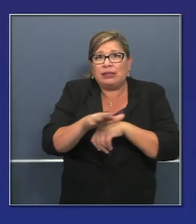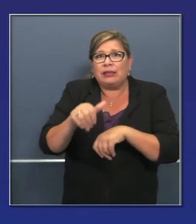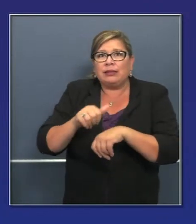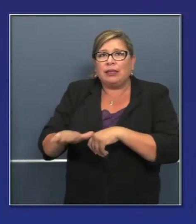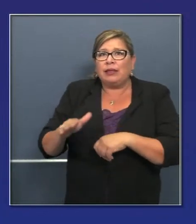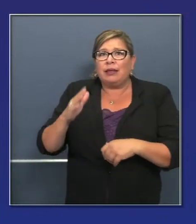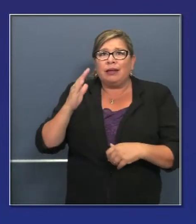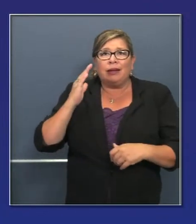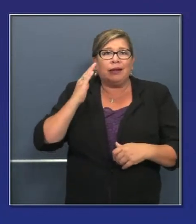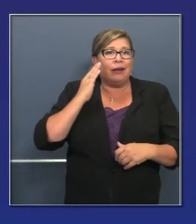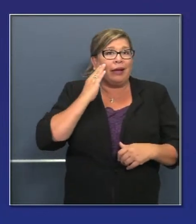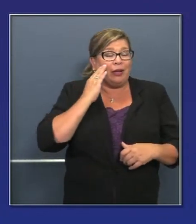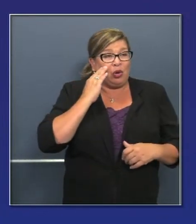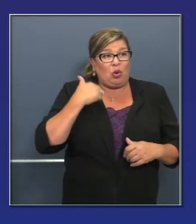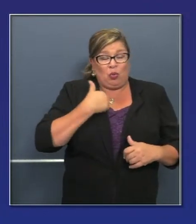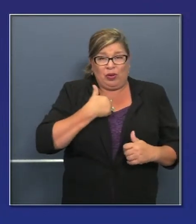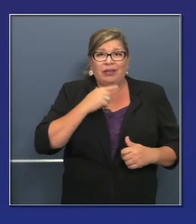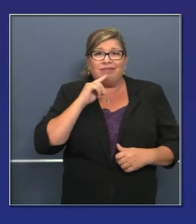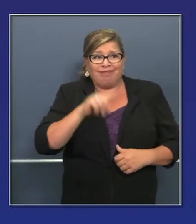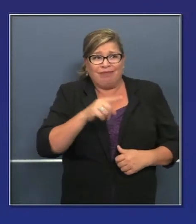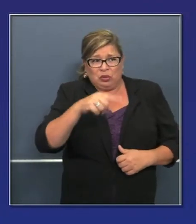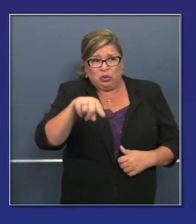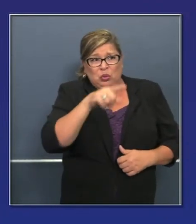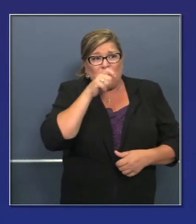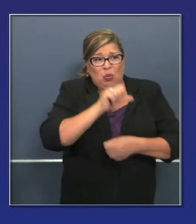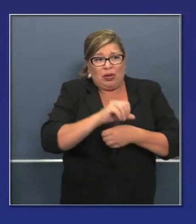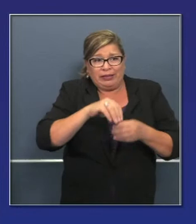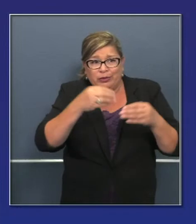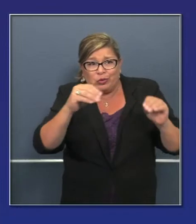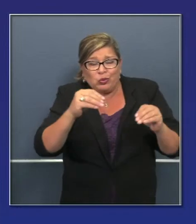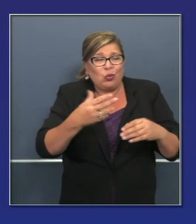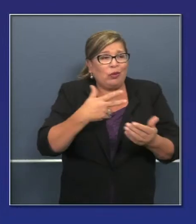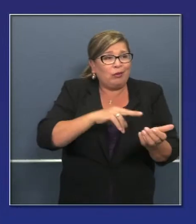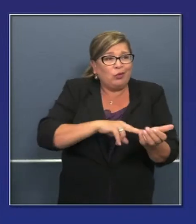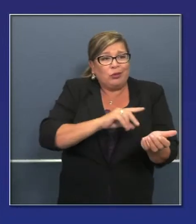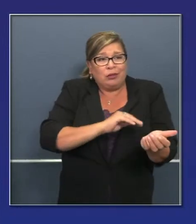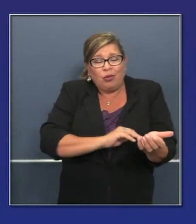something that we couldn't even provide to our most vulnerable frontline workers but we now